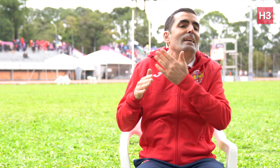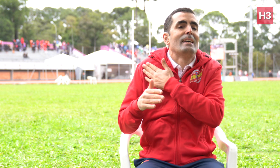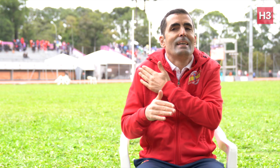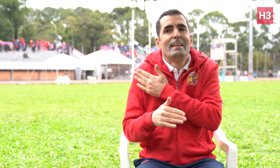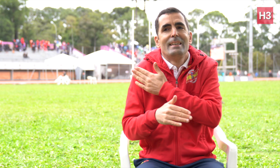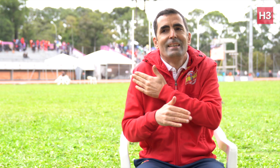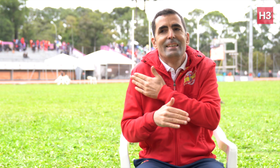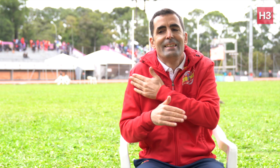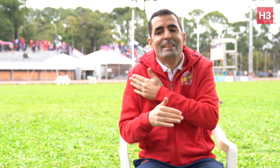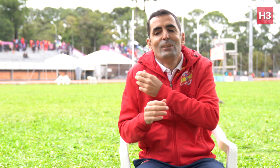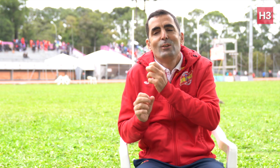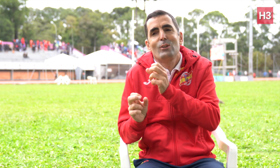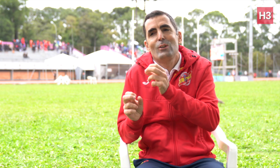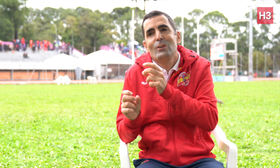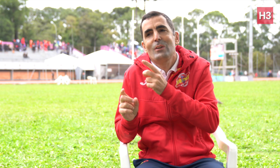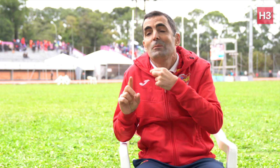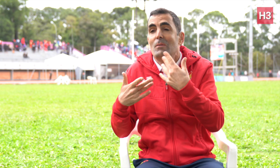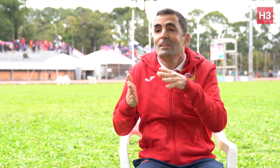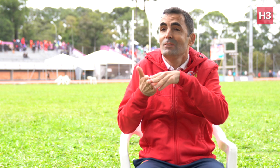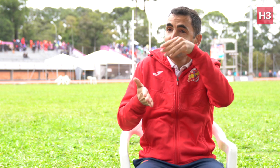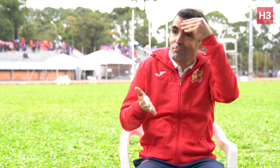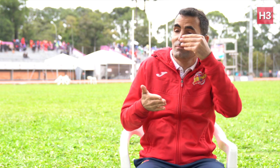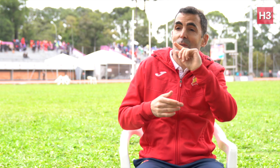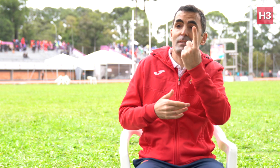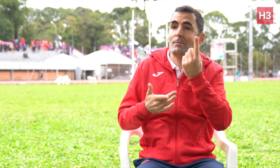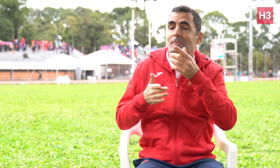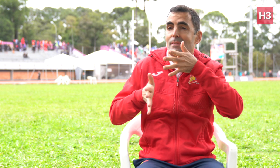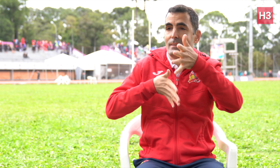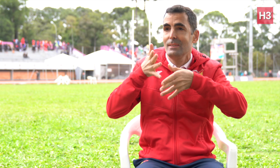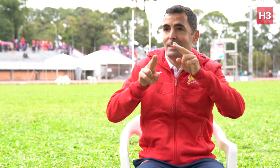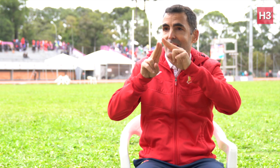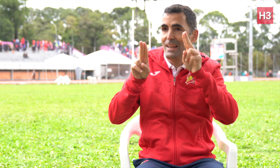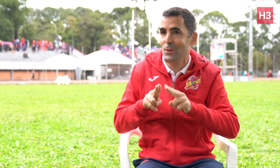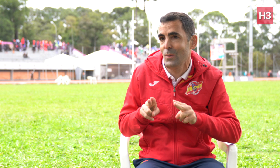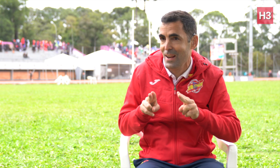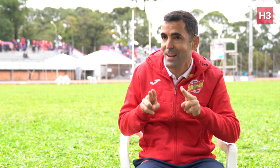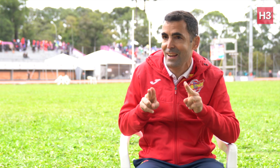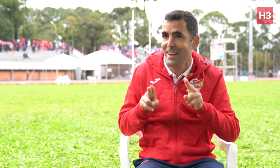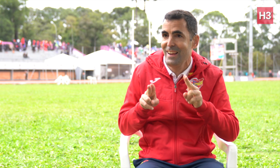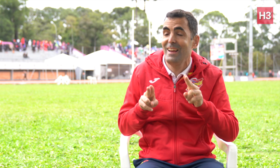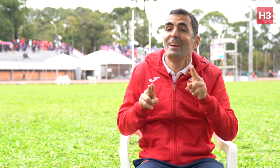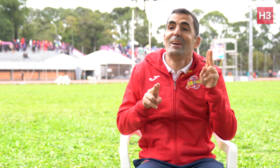Deaflympics ever again. But people kept encouraging me to return,